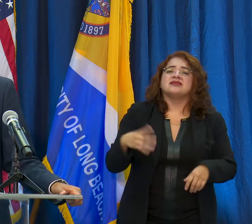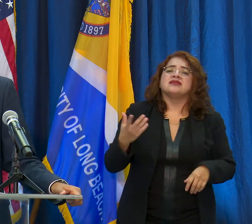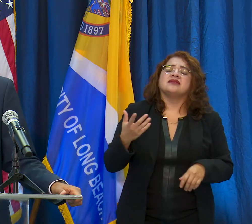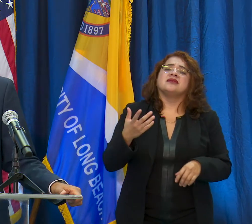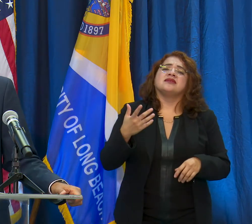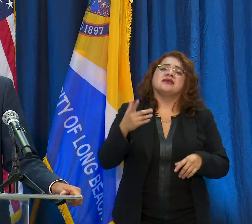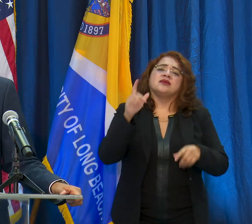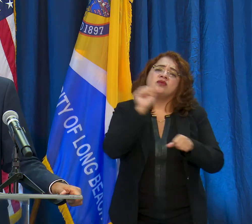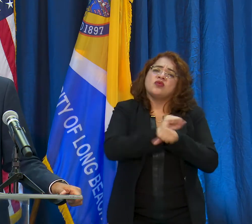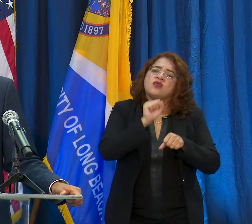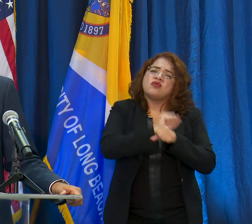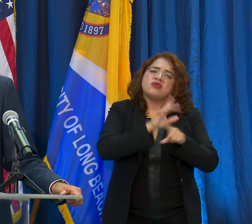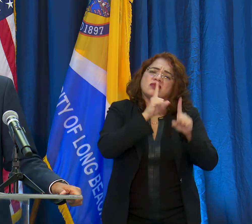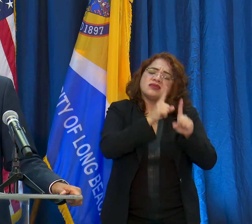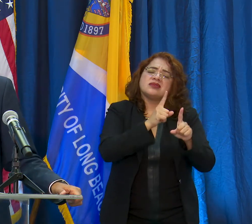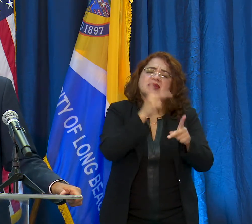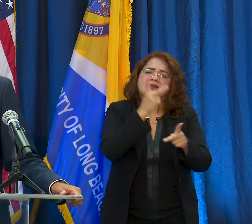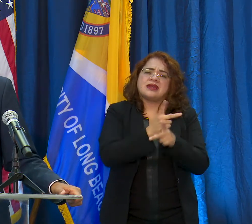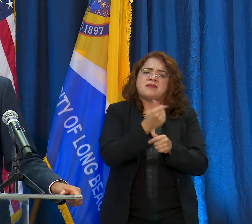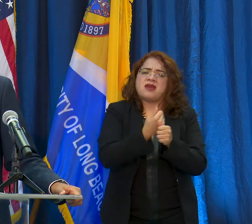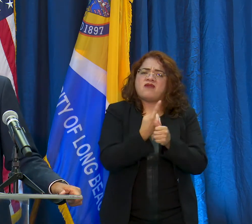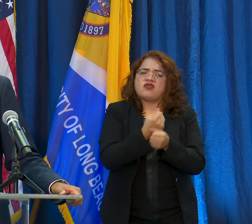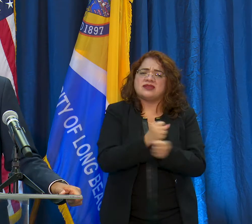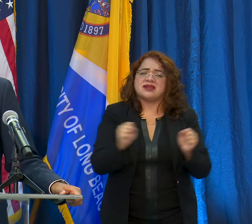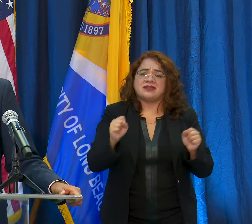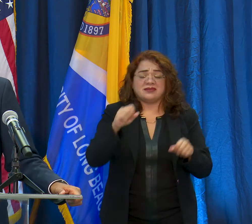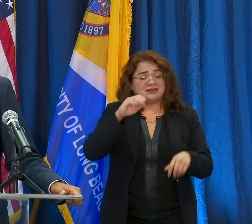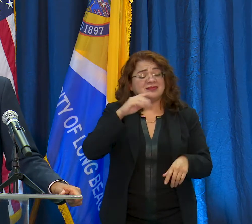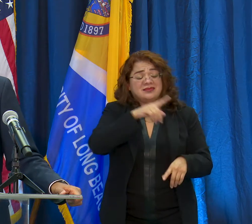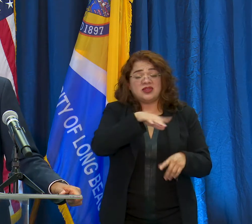I'm reminded by the words of the doctors and nurses that i've been talking to